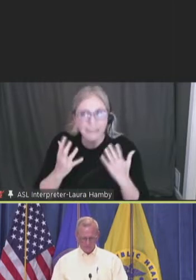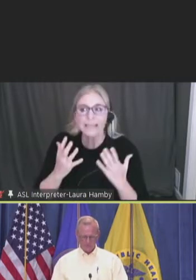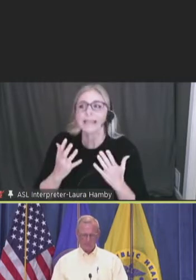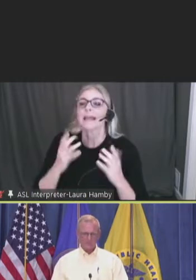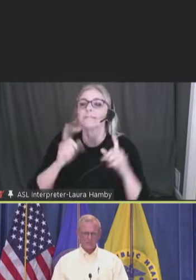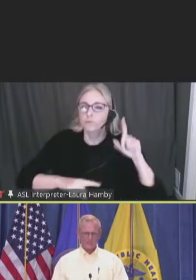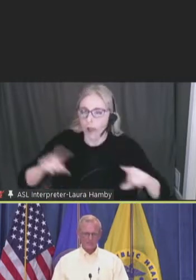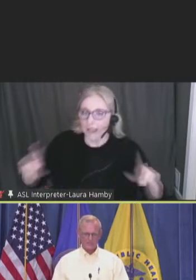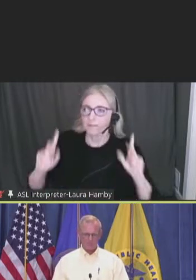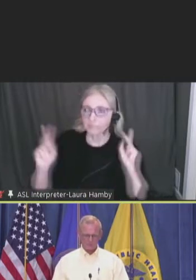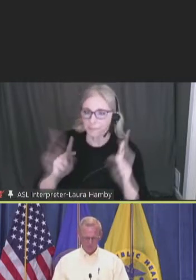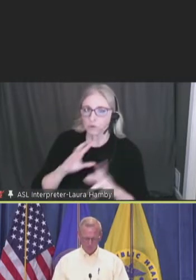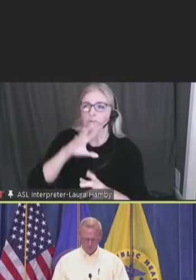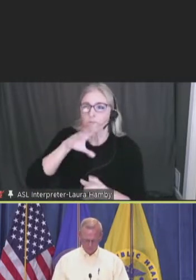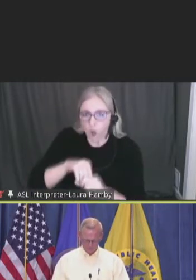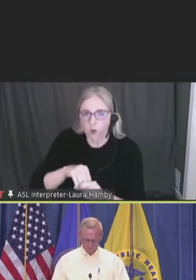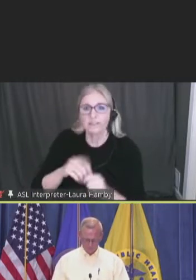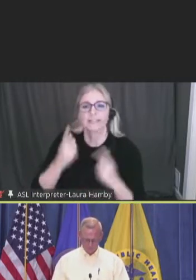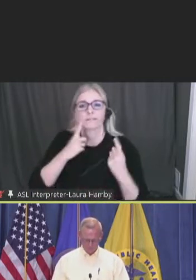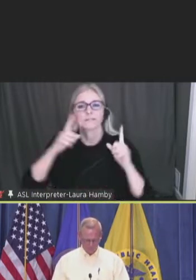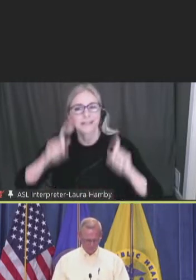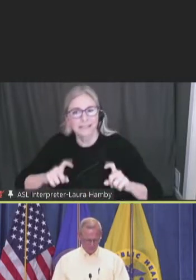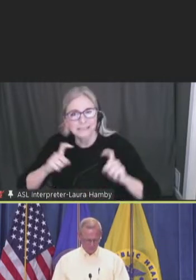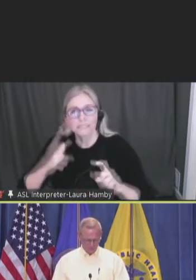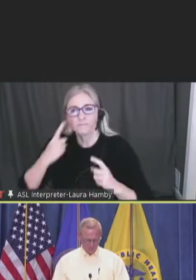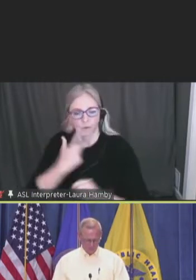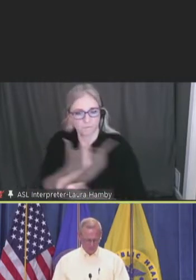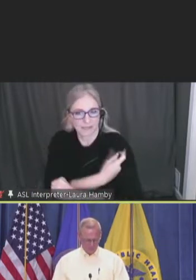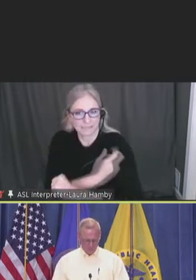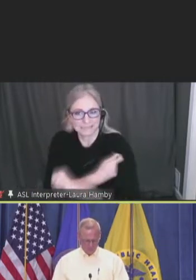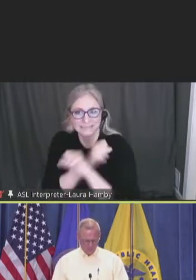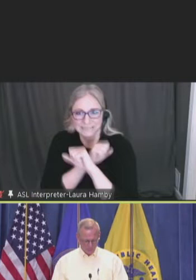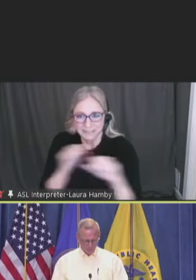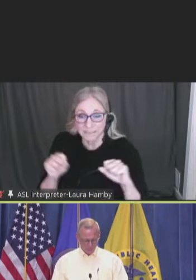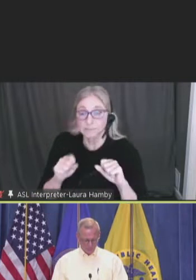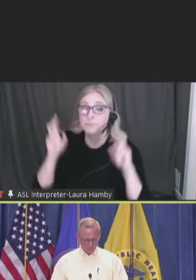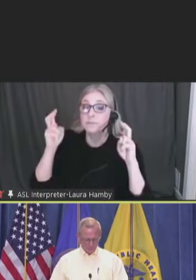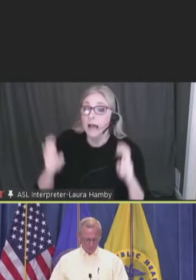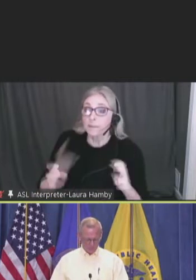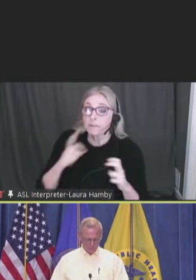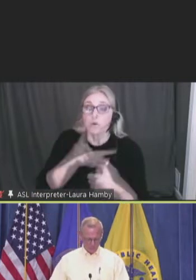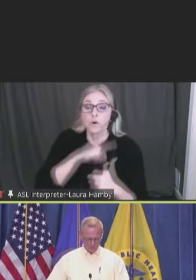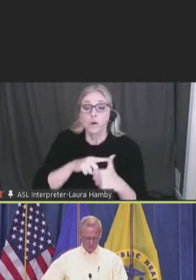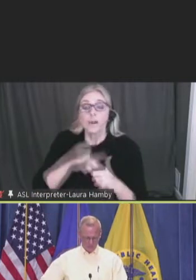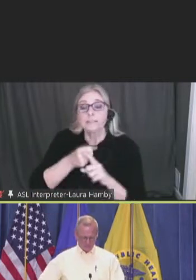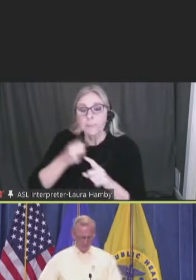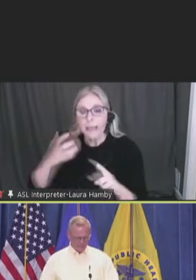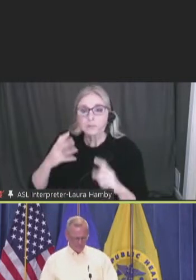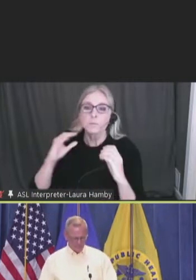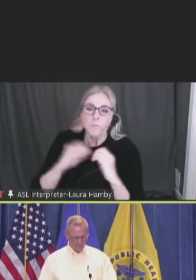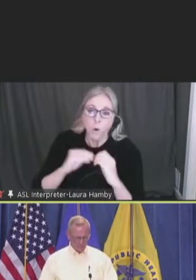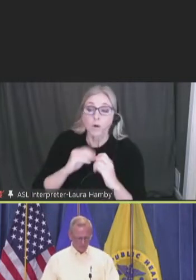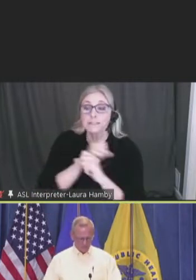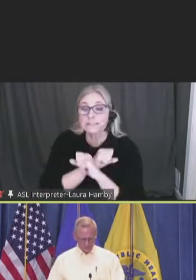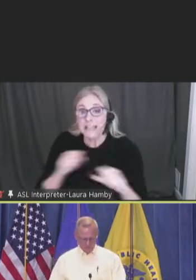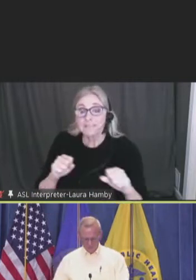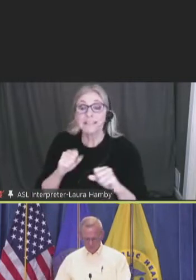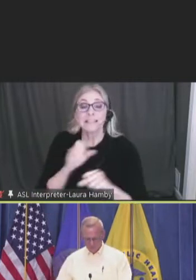vaccine clinical trials. Topics for discussion include expansion of vaccine safety clinical trials to include